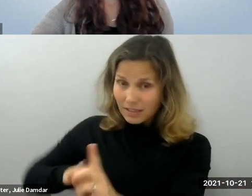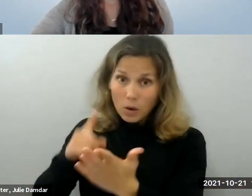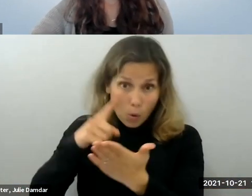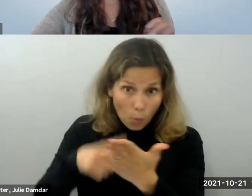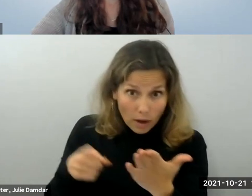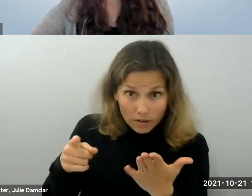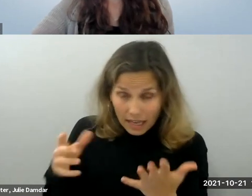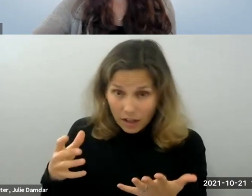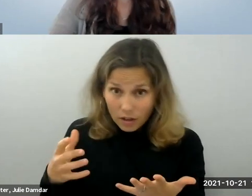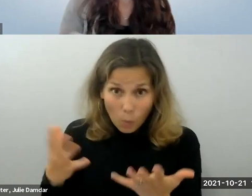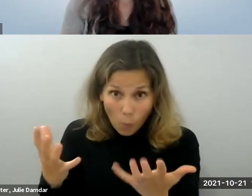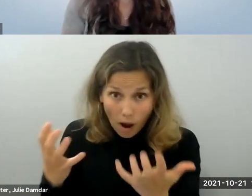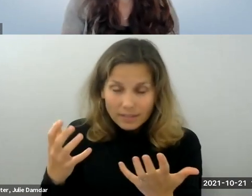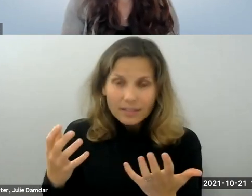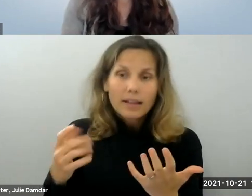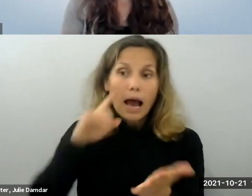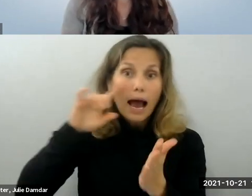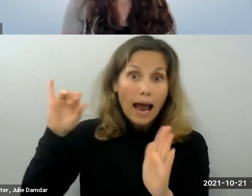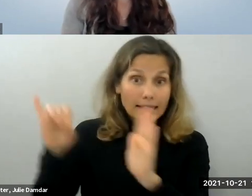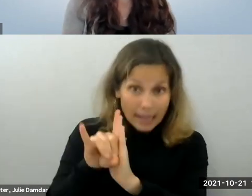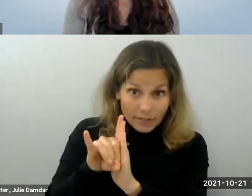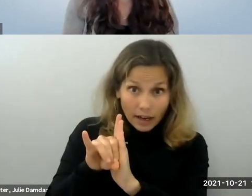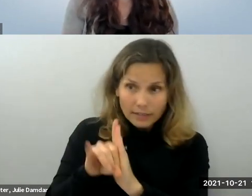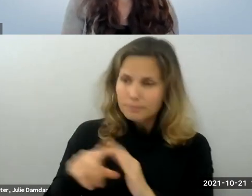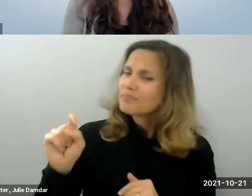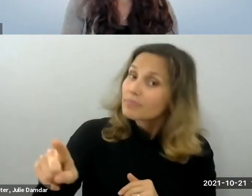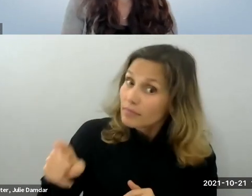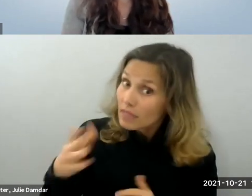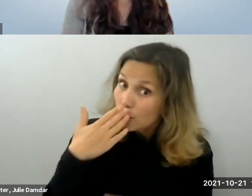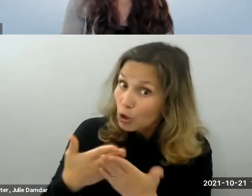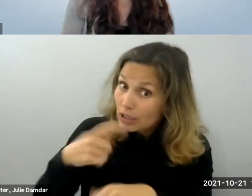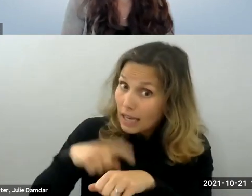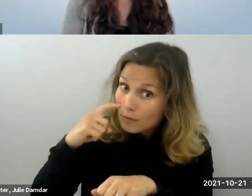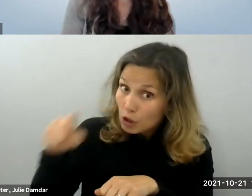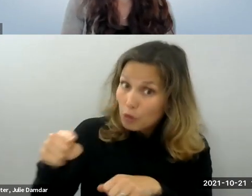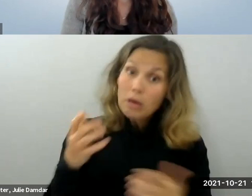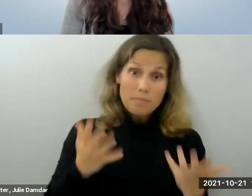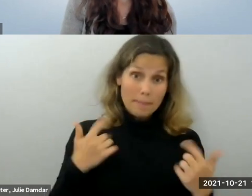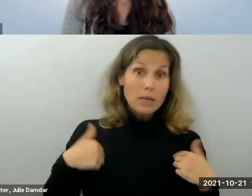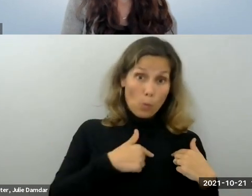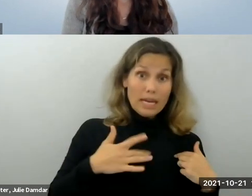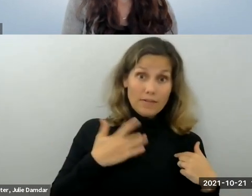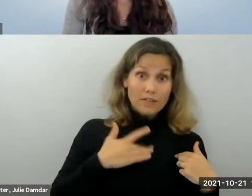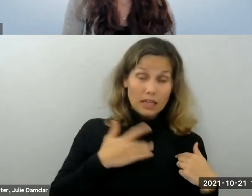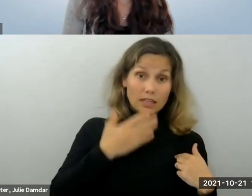Lisa Saldana (she/her/hers): And then, identifying for them like Is this a good time for them, it might be that this is what we need in our implementation processes, we need this now.